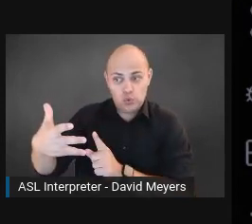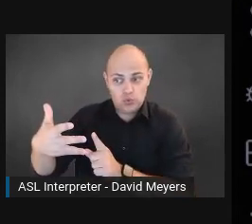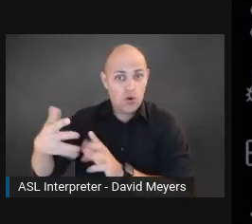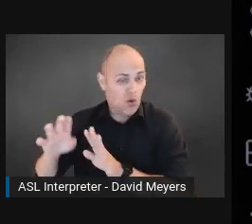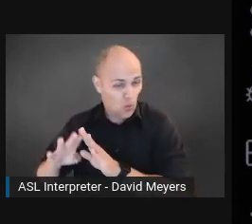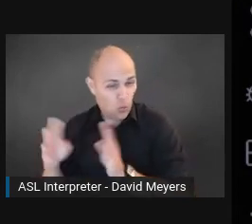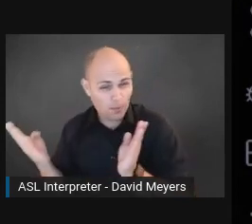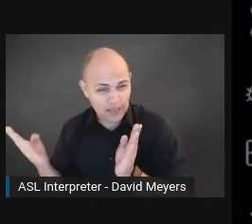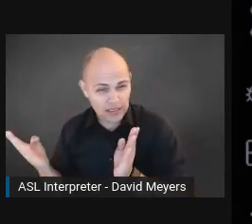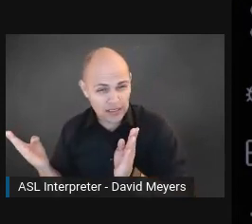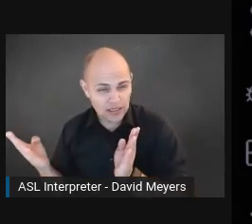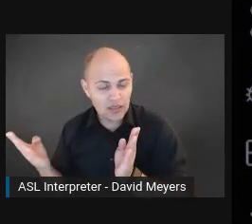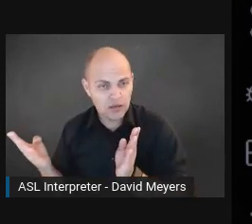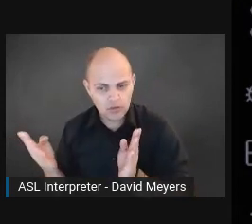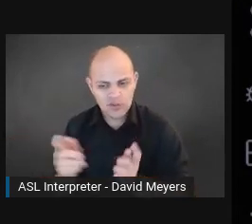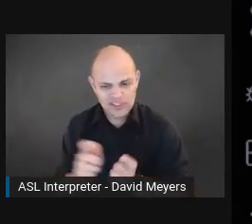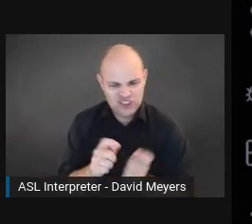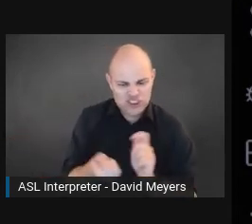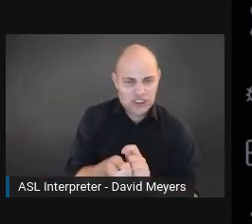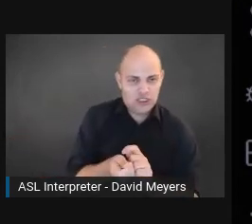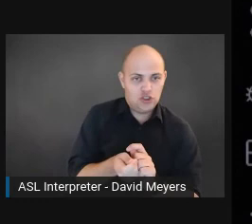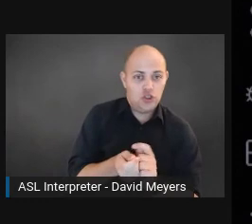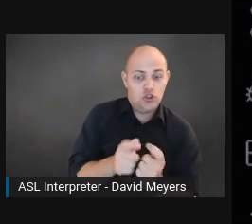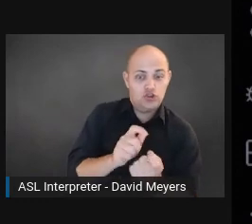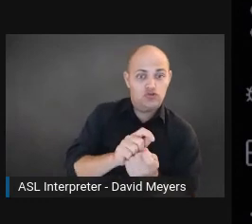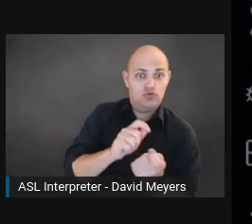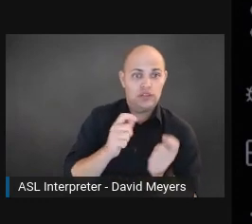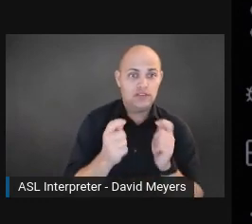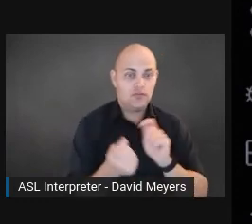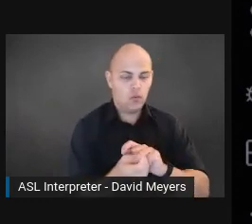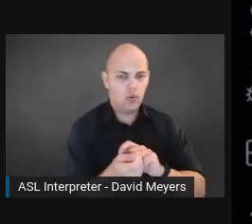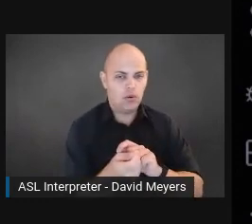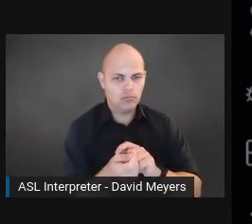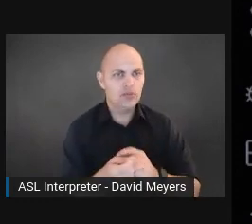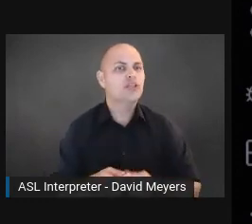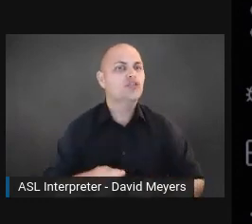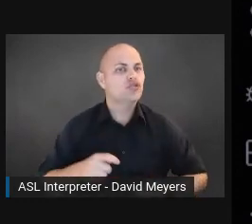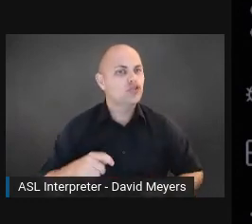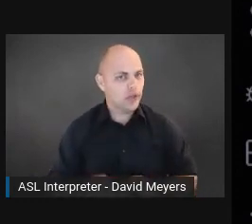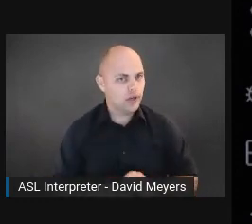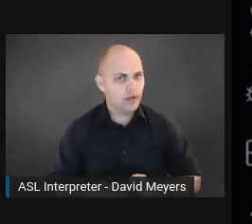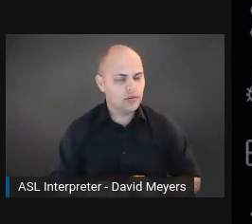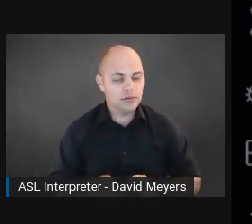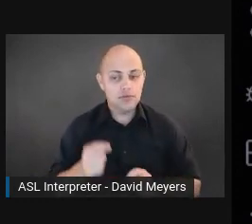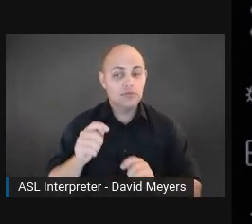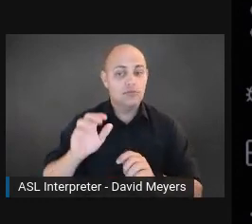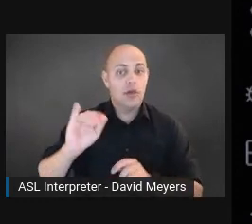We change our transform, and what that does is flips the icon around so it’s pointing up.